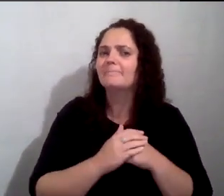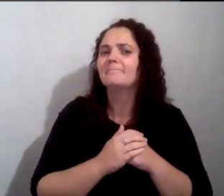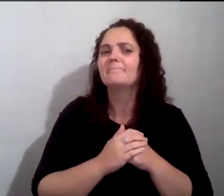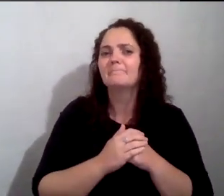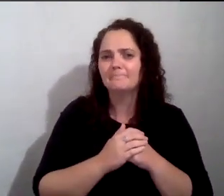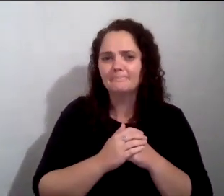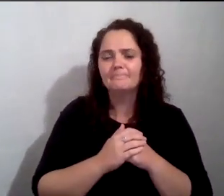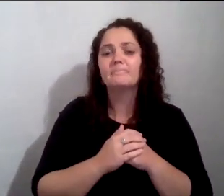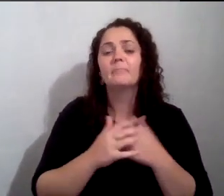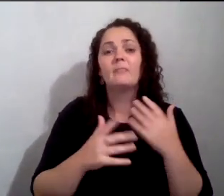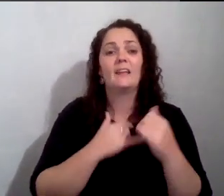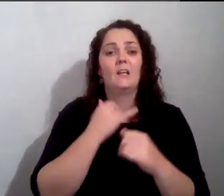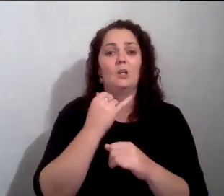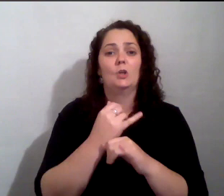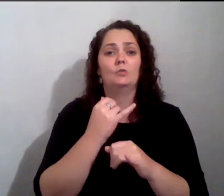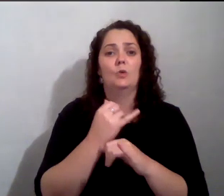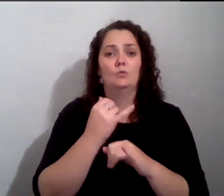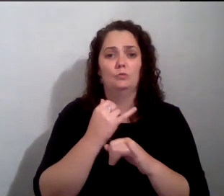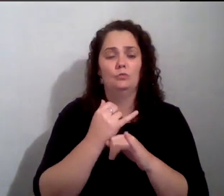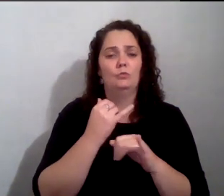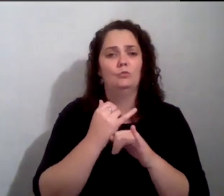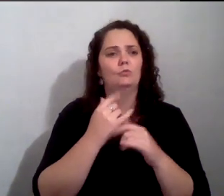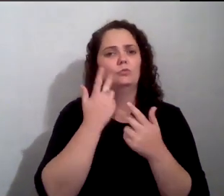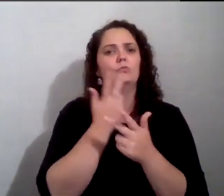And our institutional exhibitions have also accorded